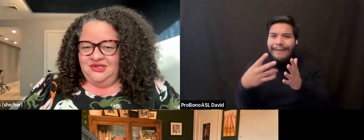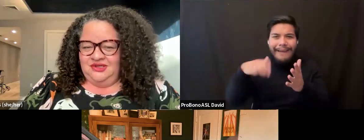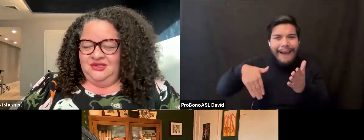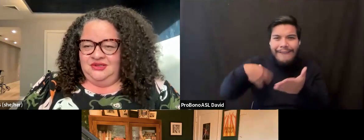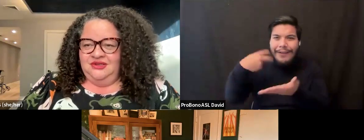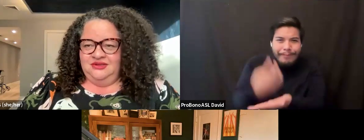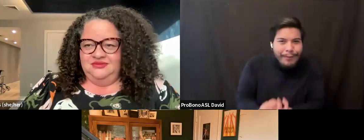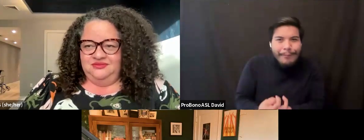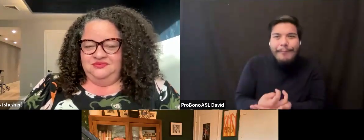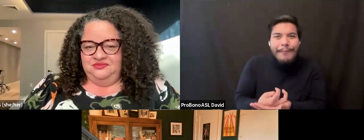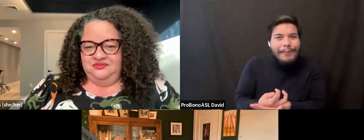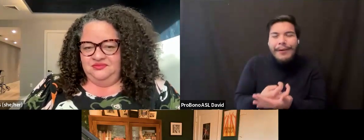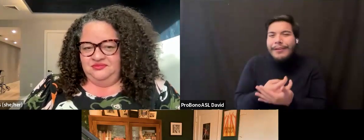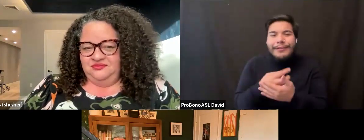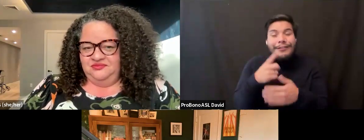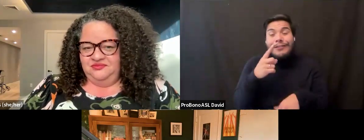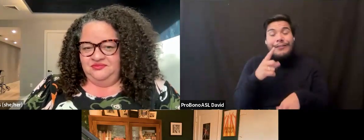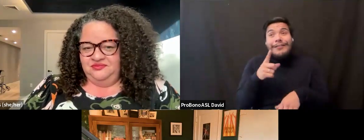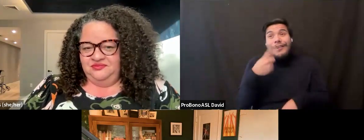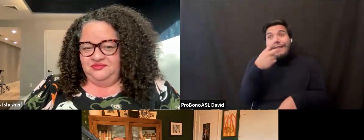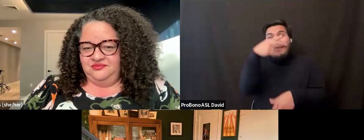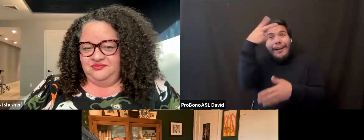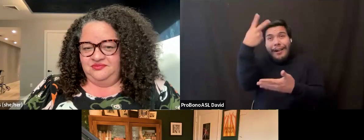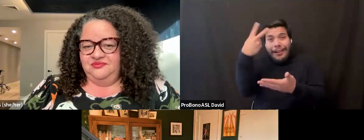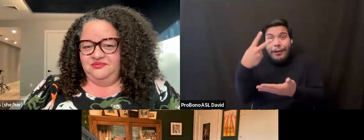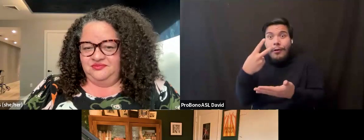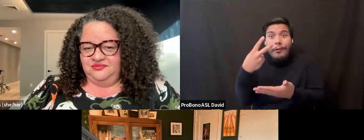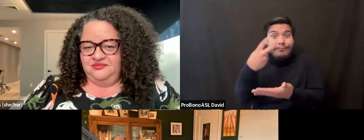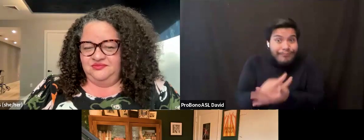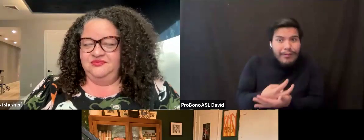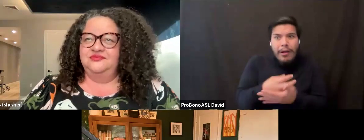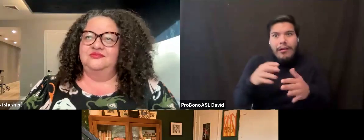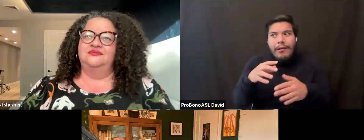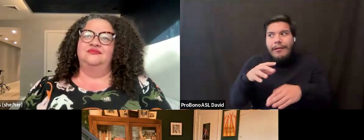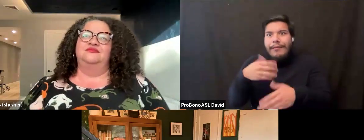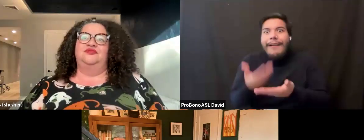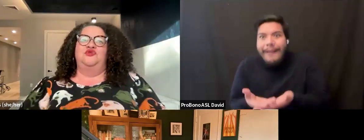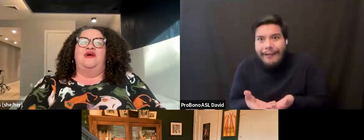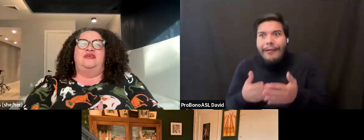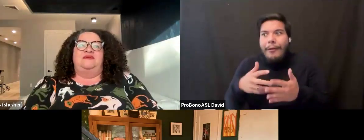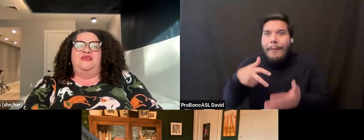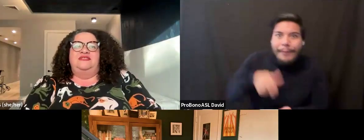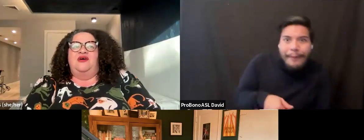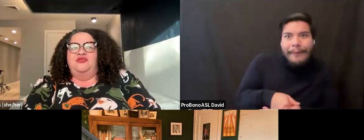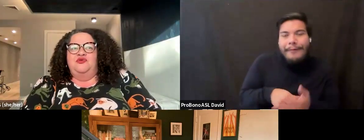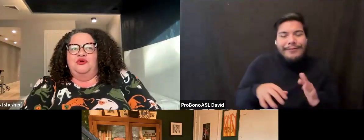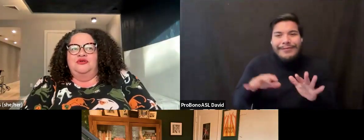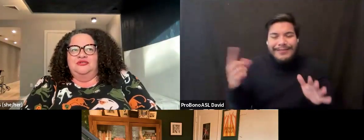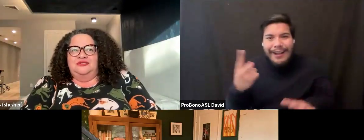just falling and hadn't hit the ground or landed or hit a crash pad or whatever. So now that some of that is out in the world,